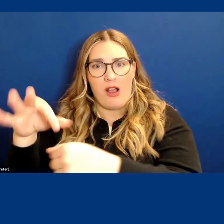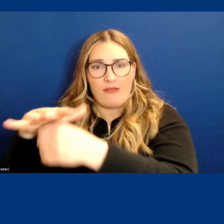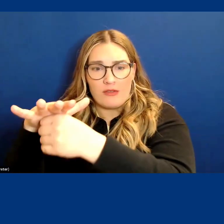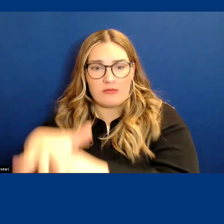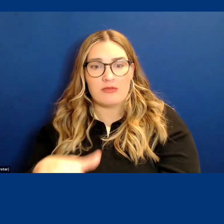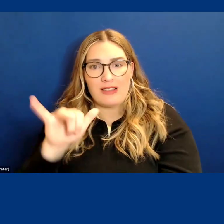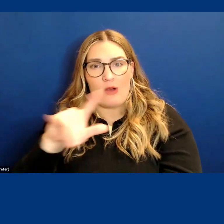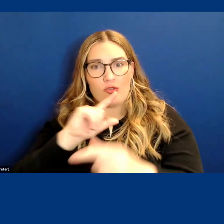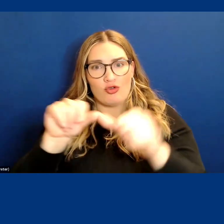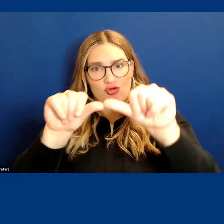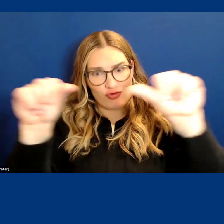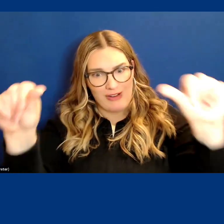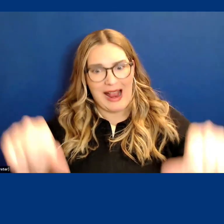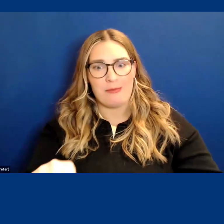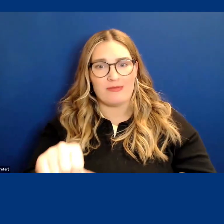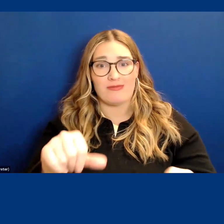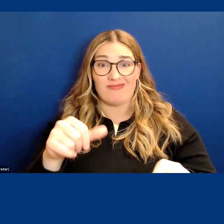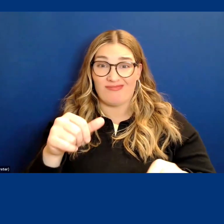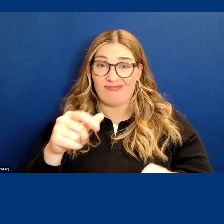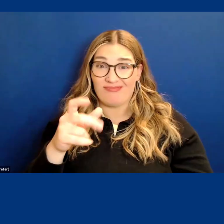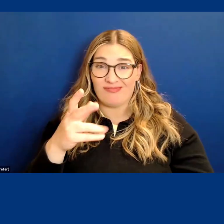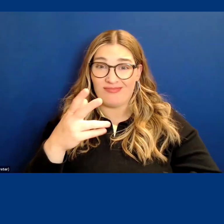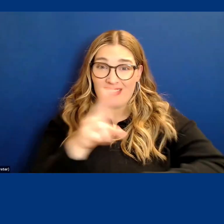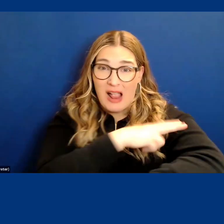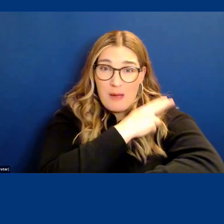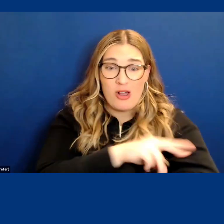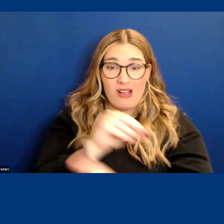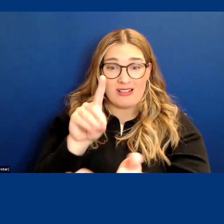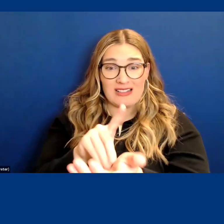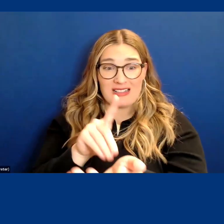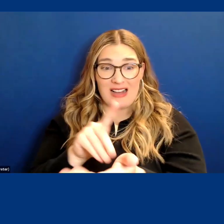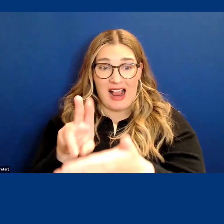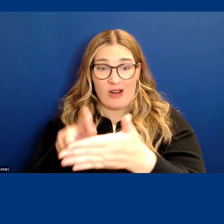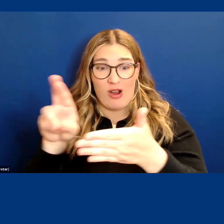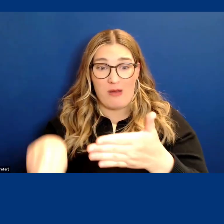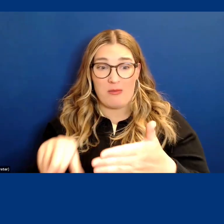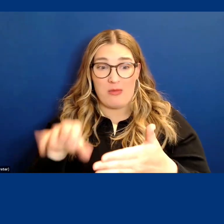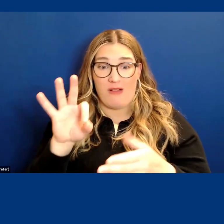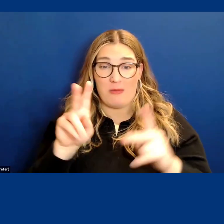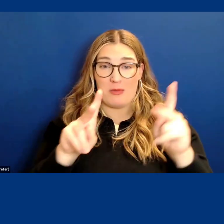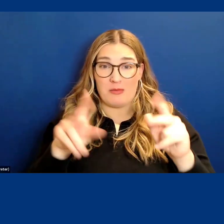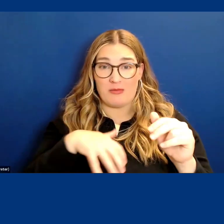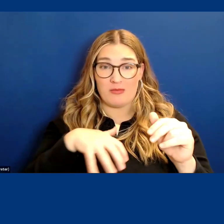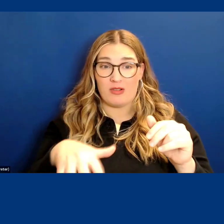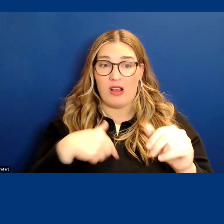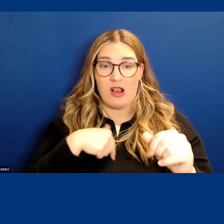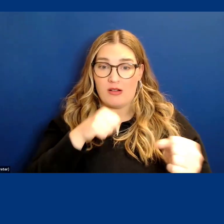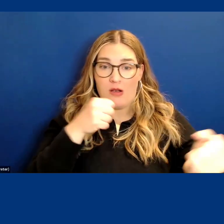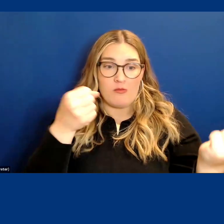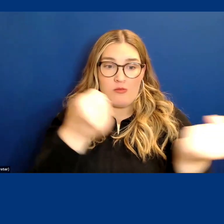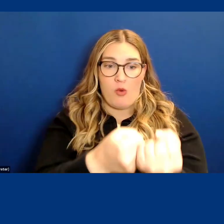and people's perinatal experiences, I am not supporting individuals with disabilities. It's not taking me